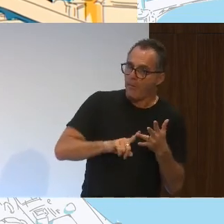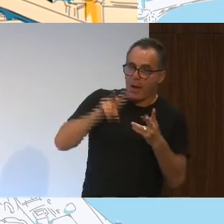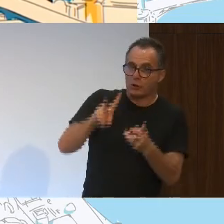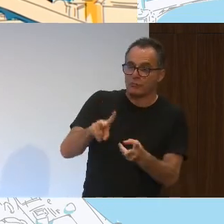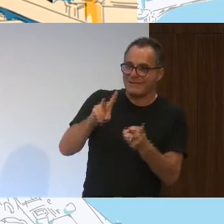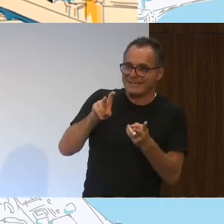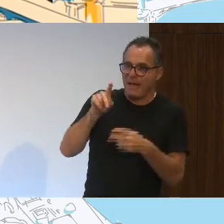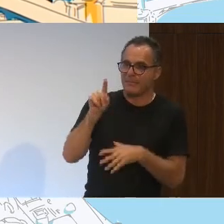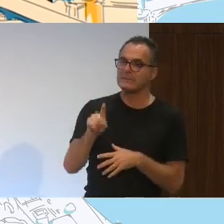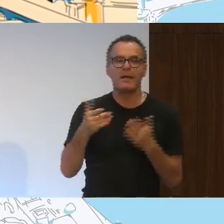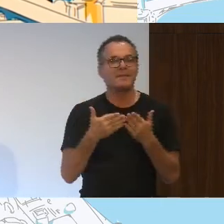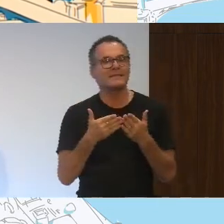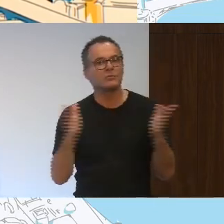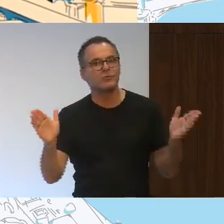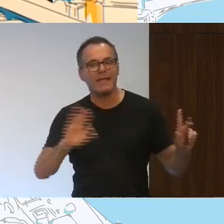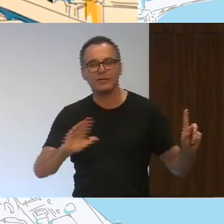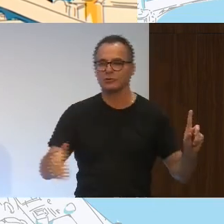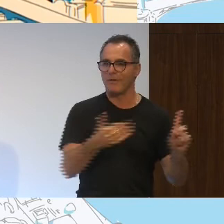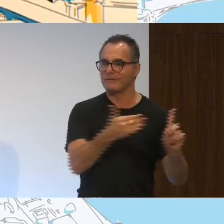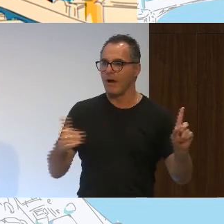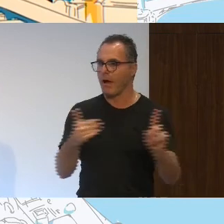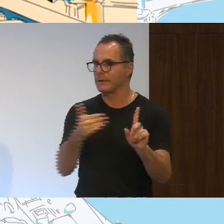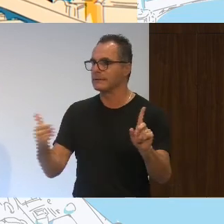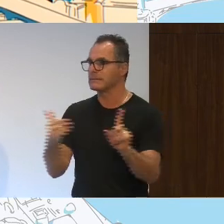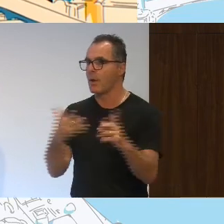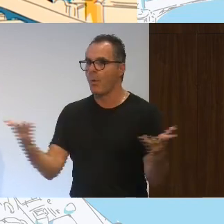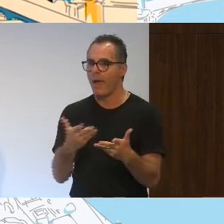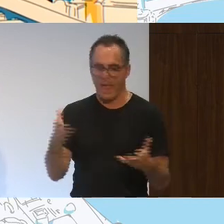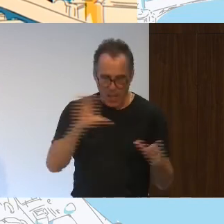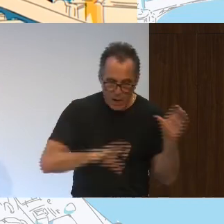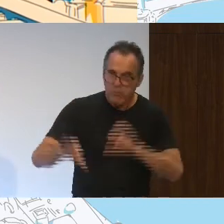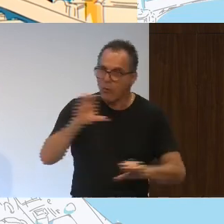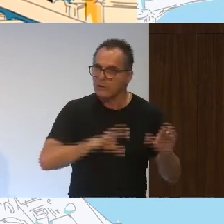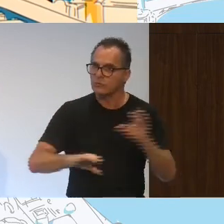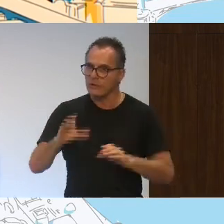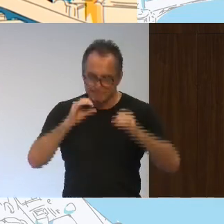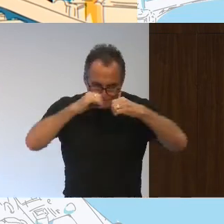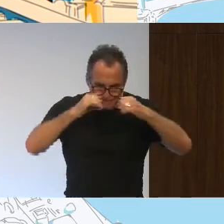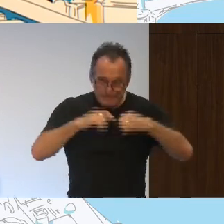There's a range of these targets that the laboratory people are working on which are going to come along. And you know.